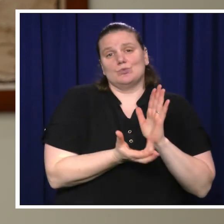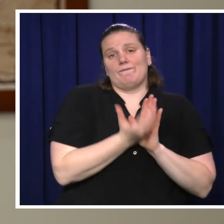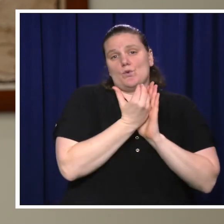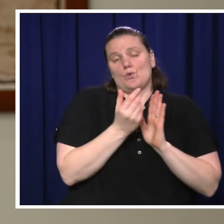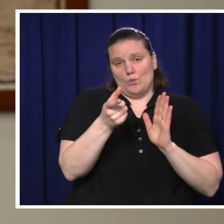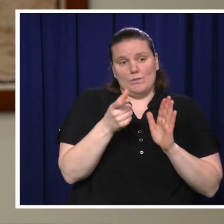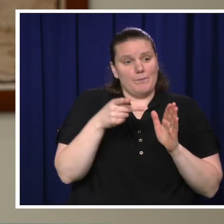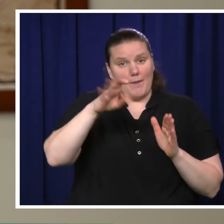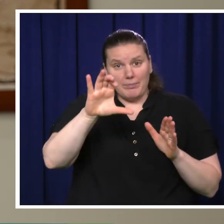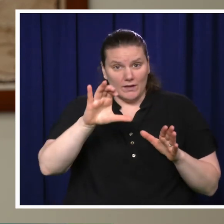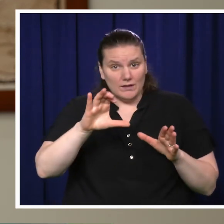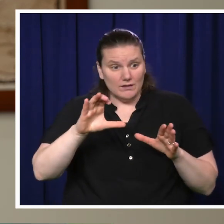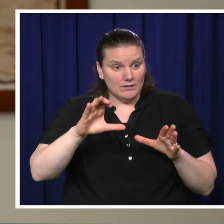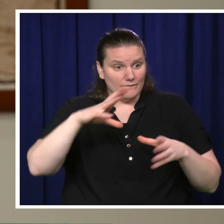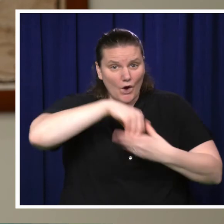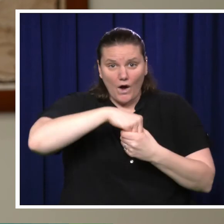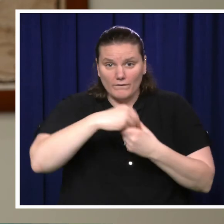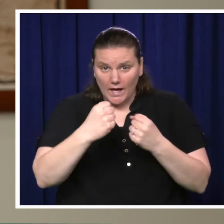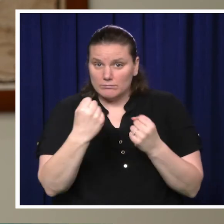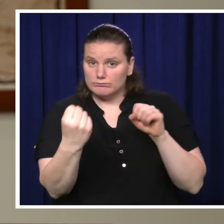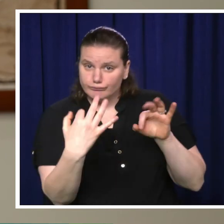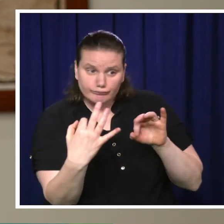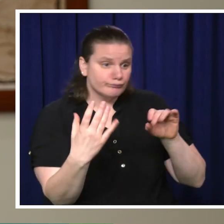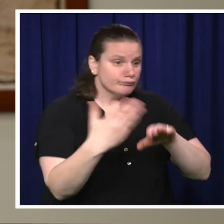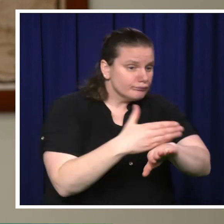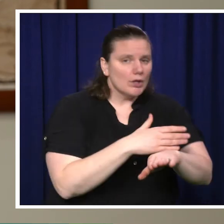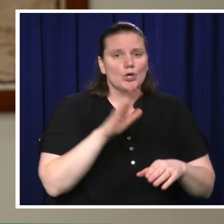This review is a public process and you have a say in that process.